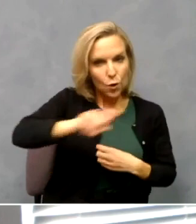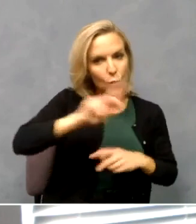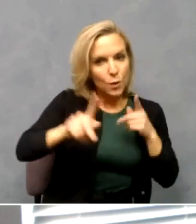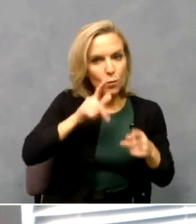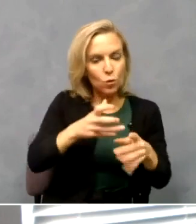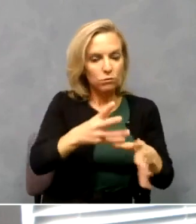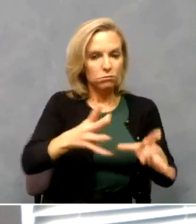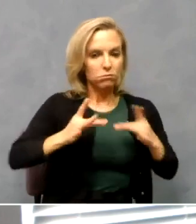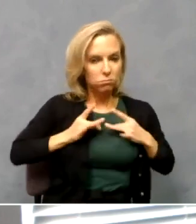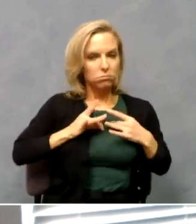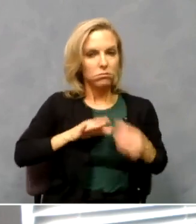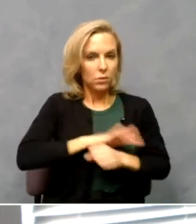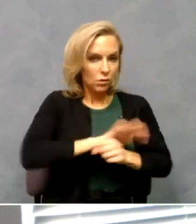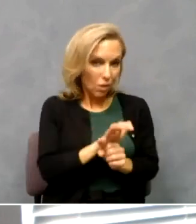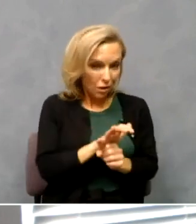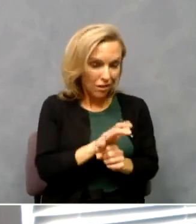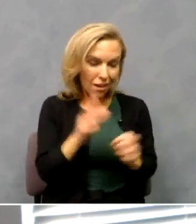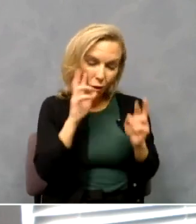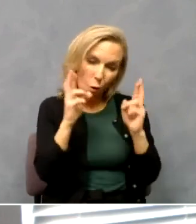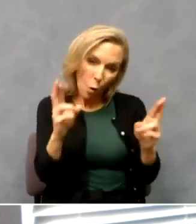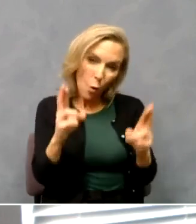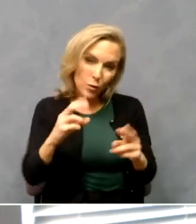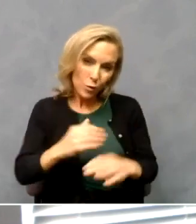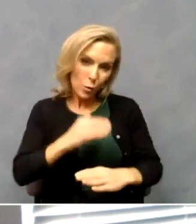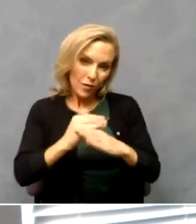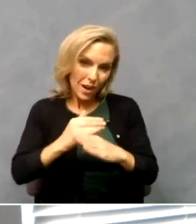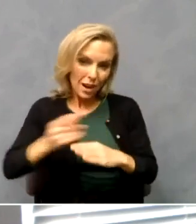to prevent co vid and many other people who may not even get infected. We'll